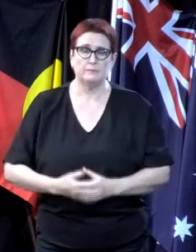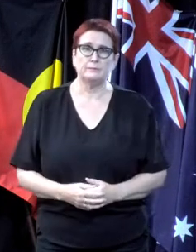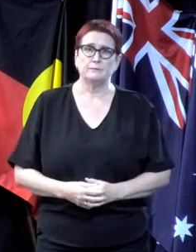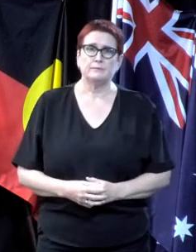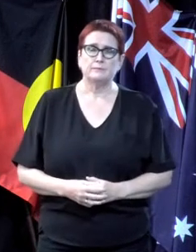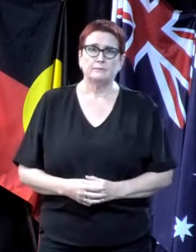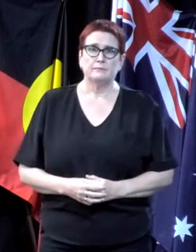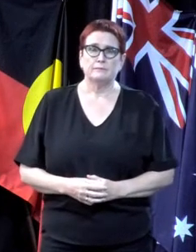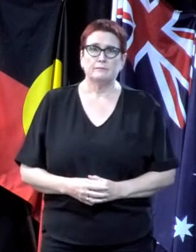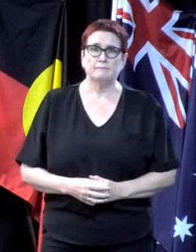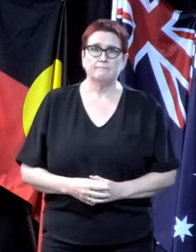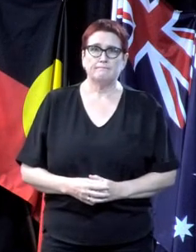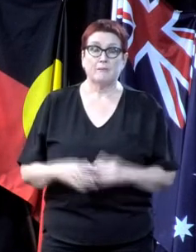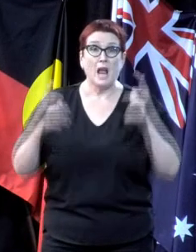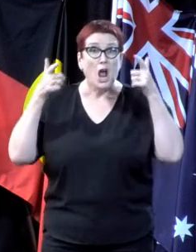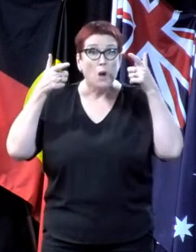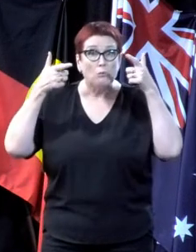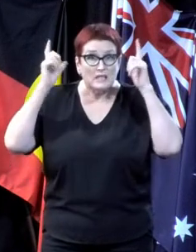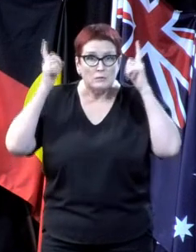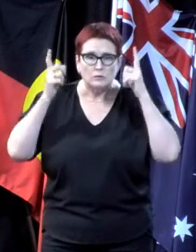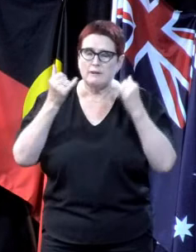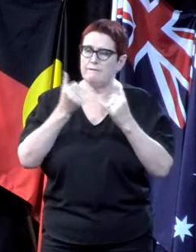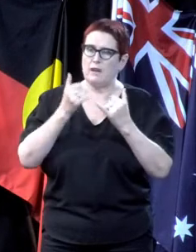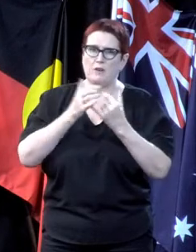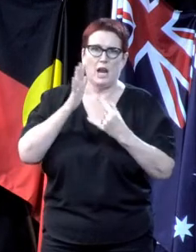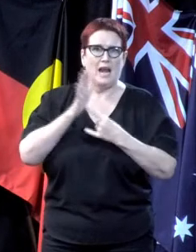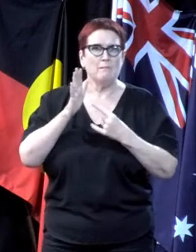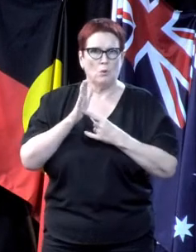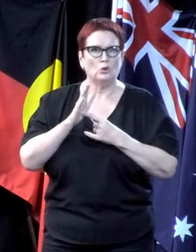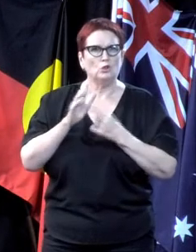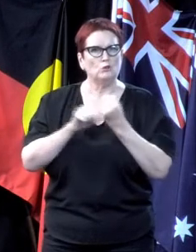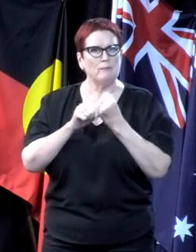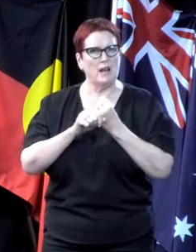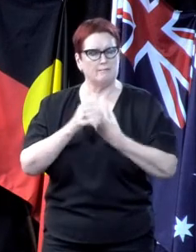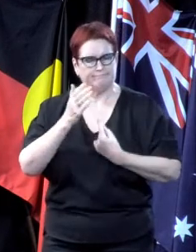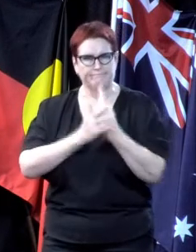are the key drivers for inclusion in schools and across schools, and I think